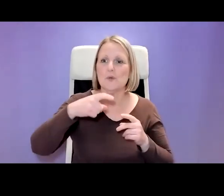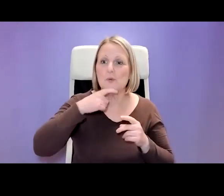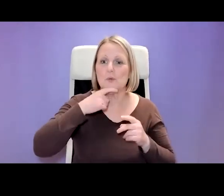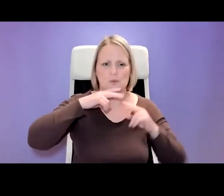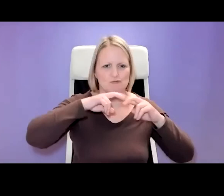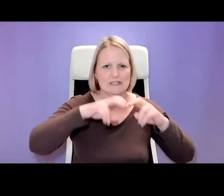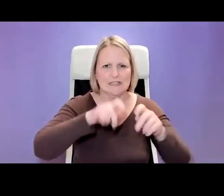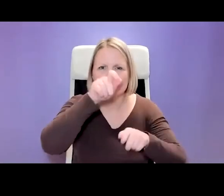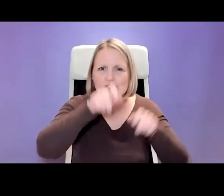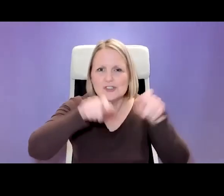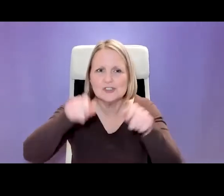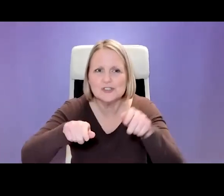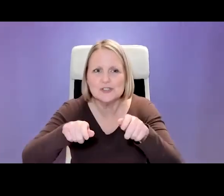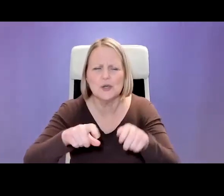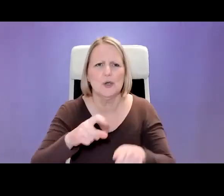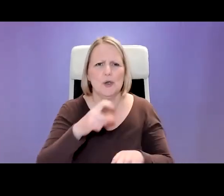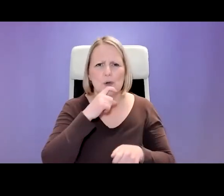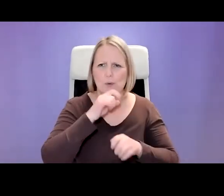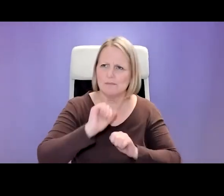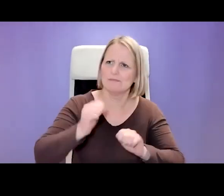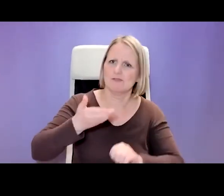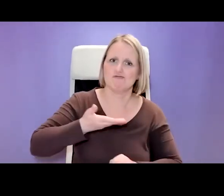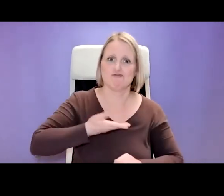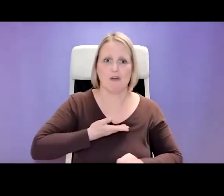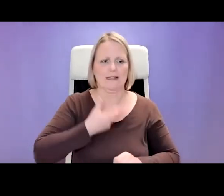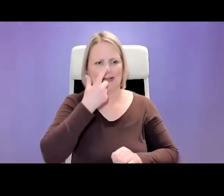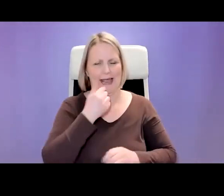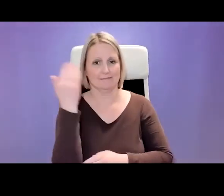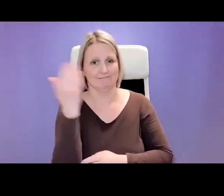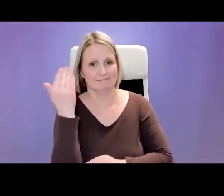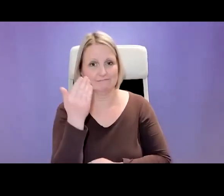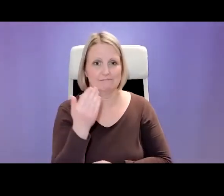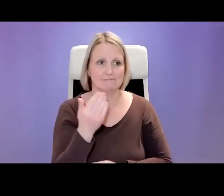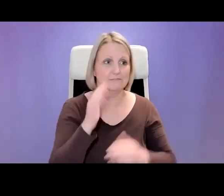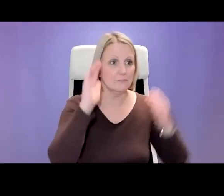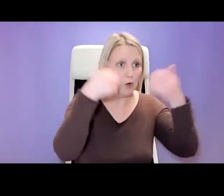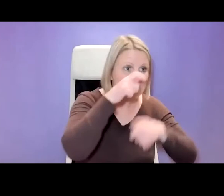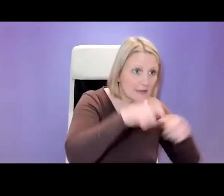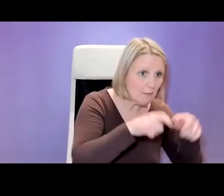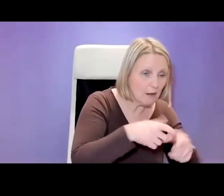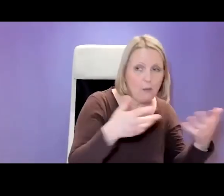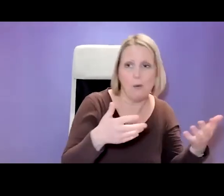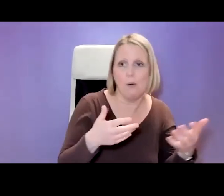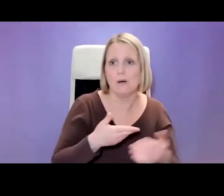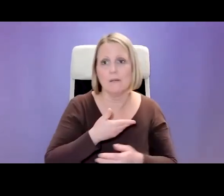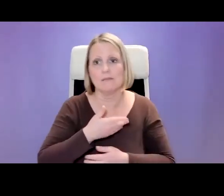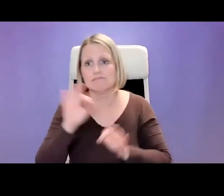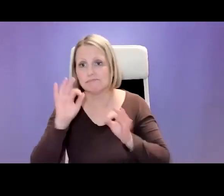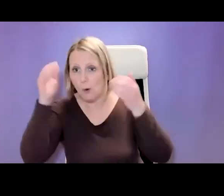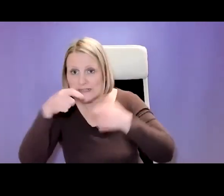Who has the right to speak, so to say, do you need to be autistic to be able to present at a conference like this?